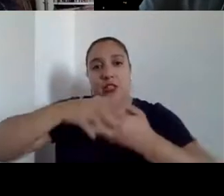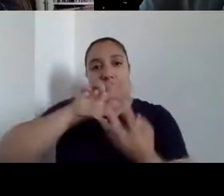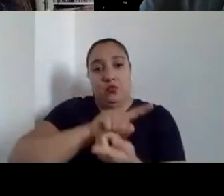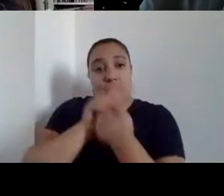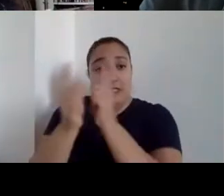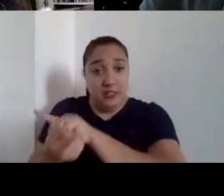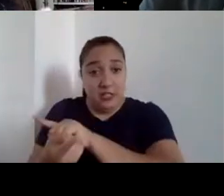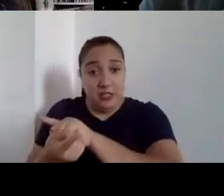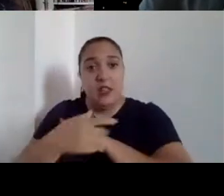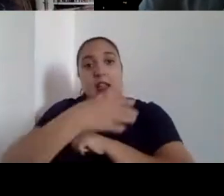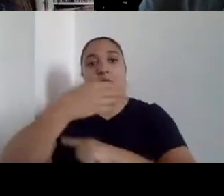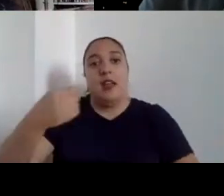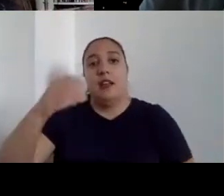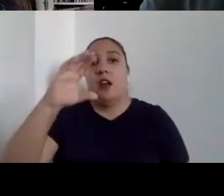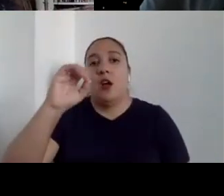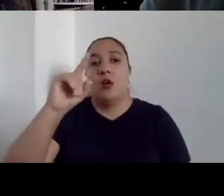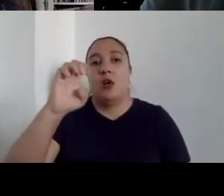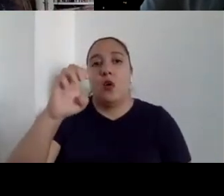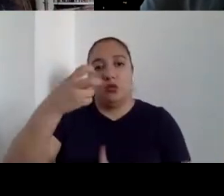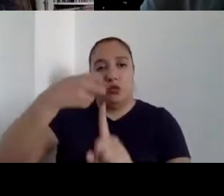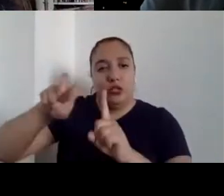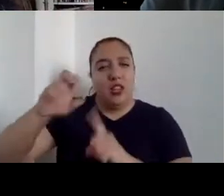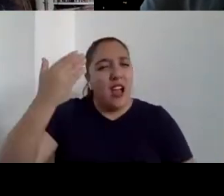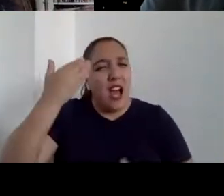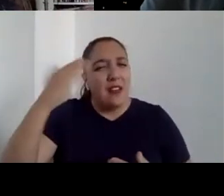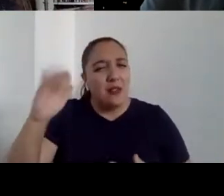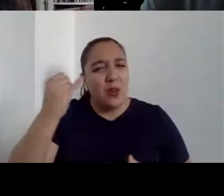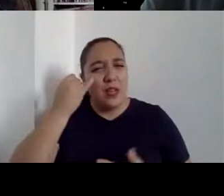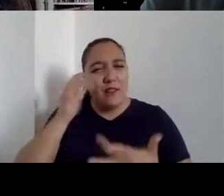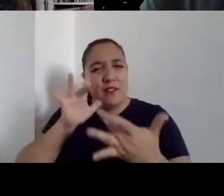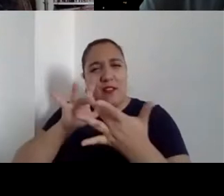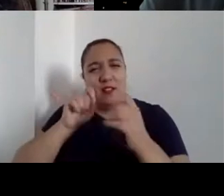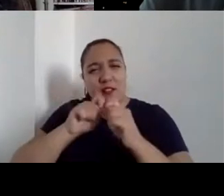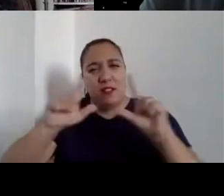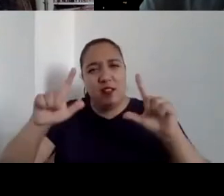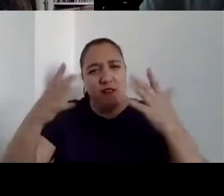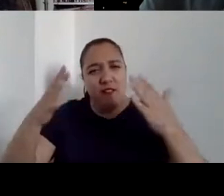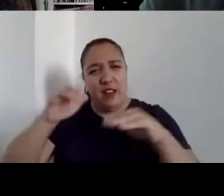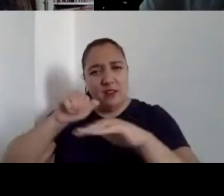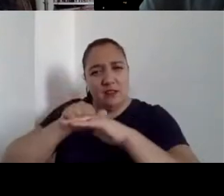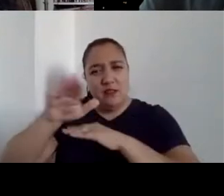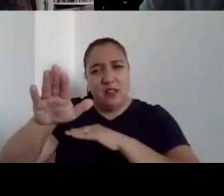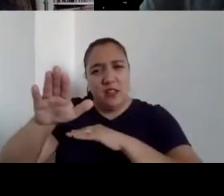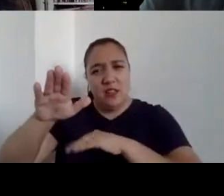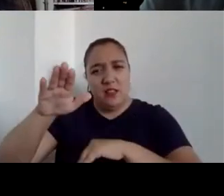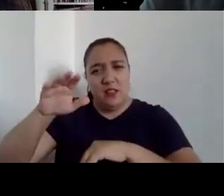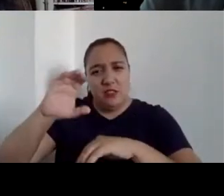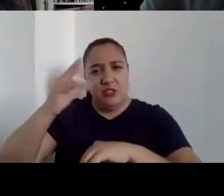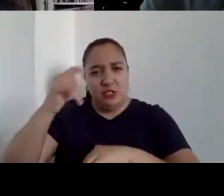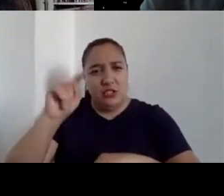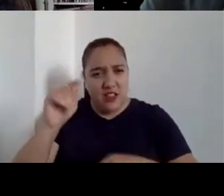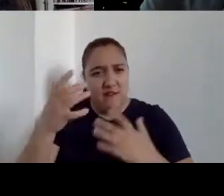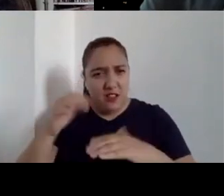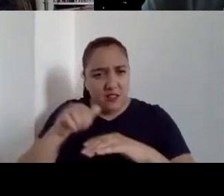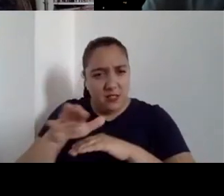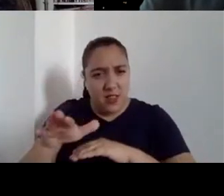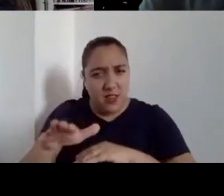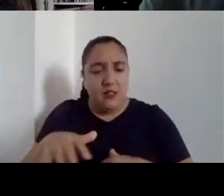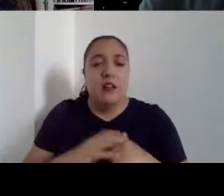I hope a link was sent out in the chat. The focus right now, right now the partnership